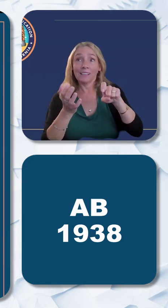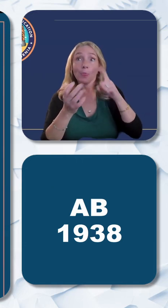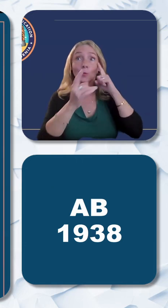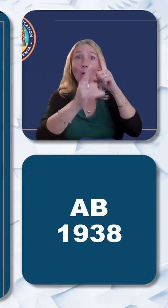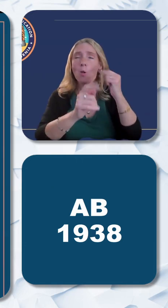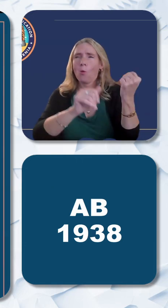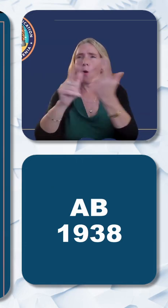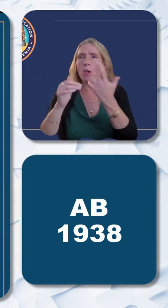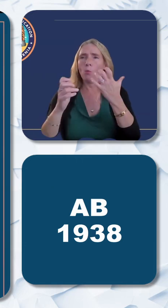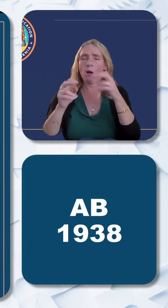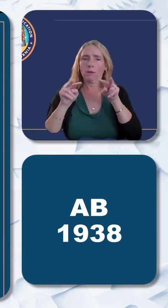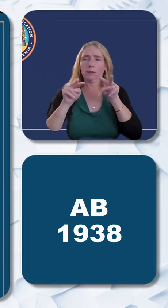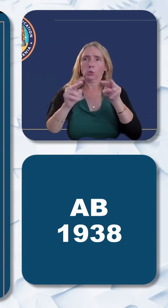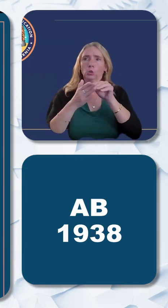Because we want to ensure that we accommodate that